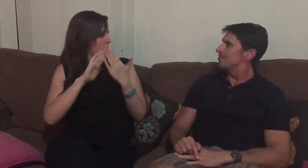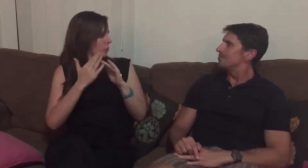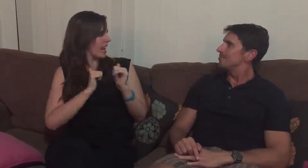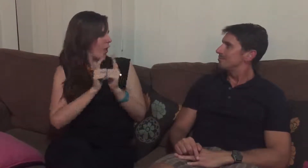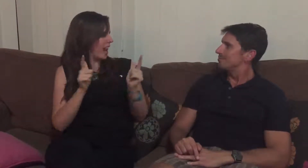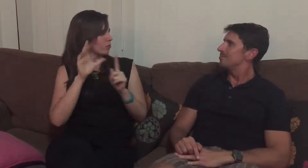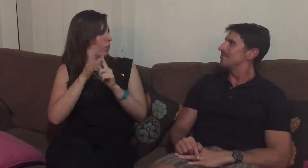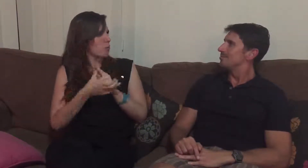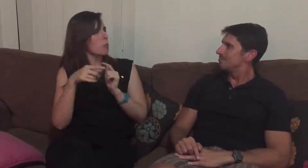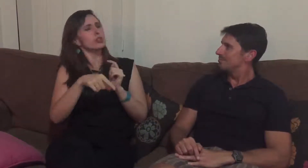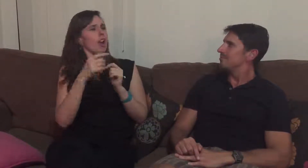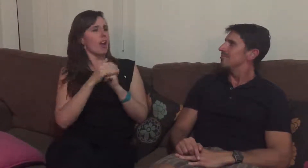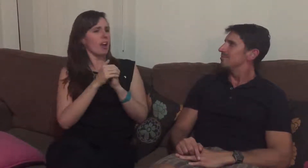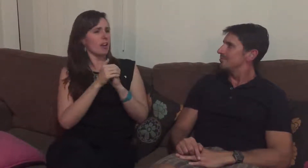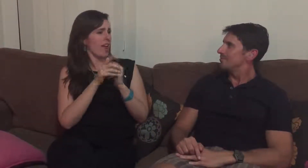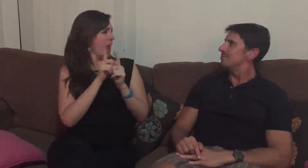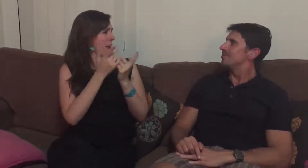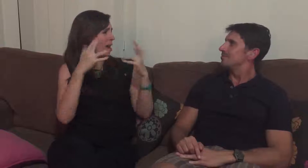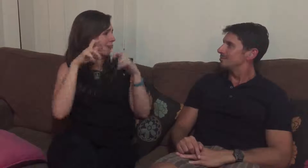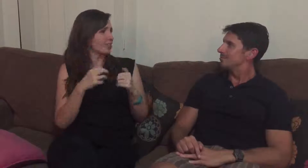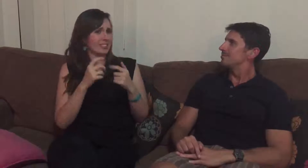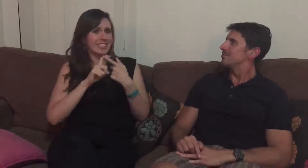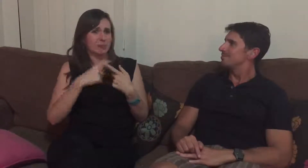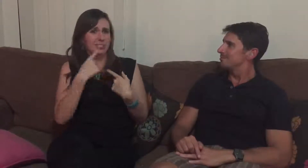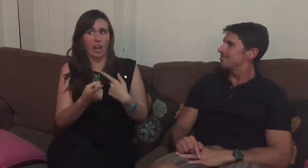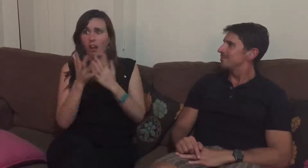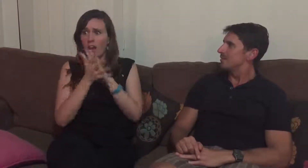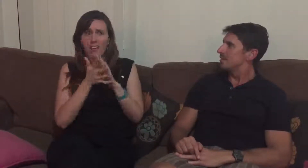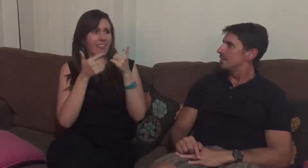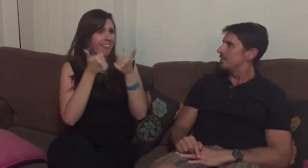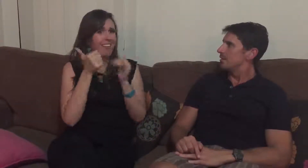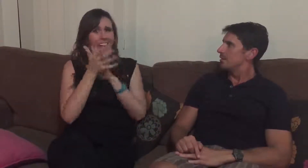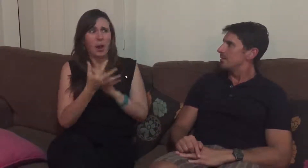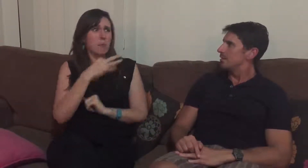Research has shown that sign language has so many benefits.